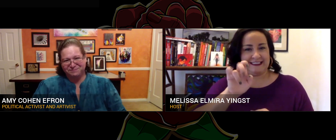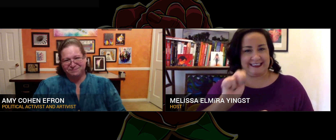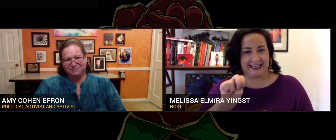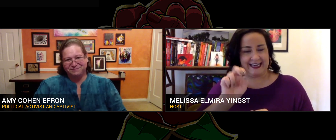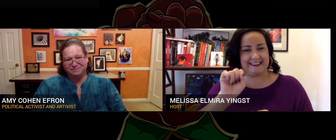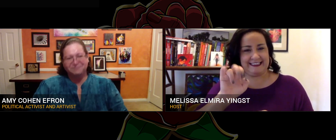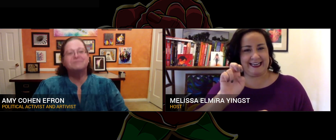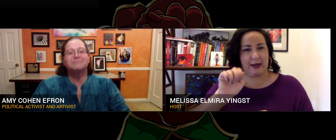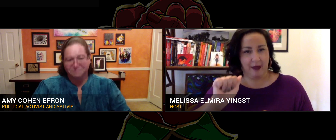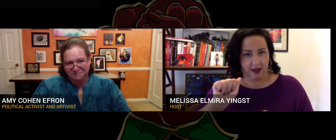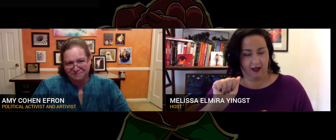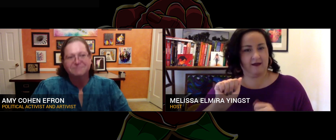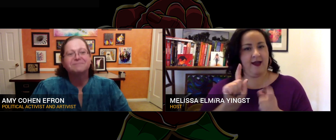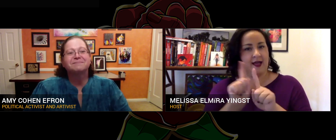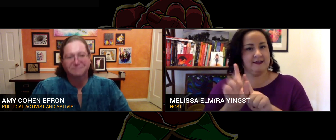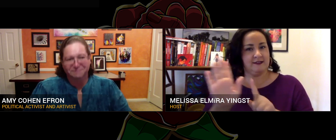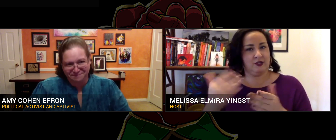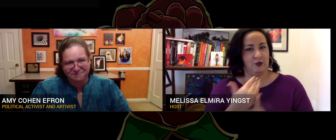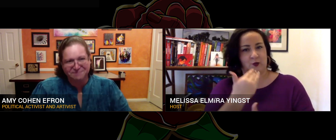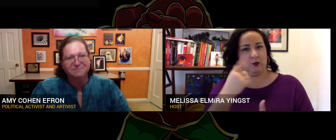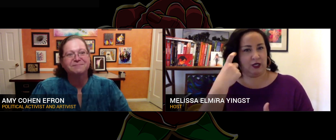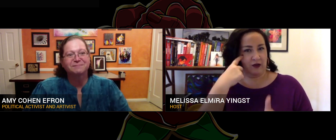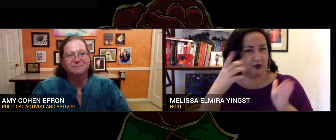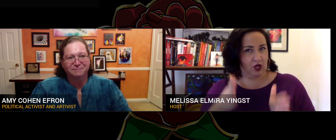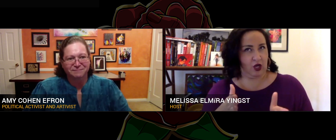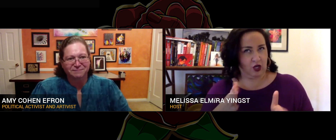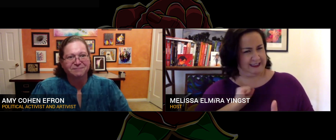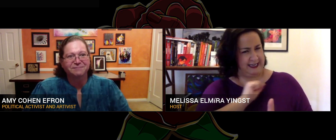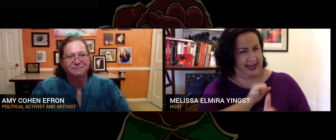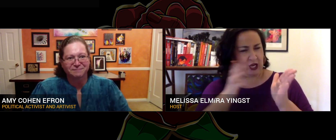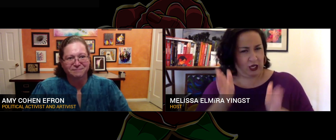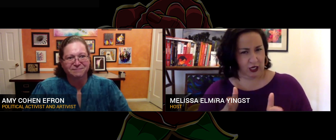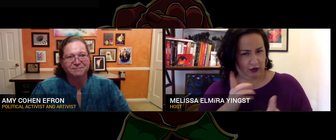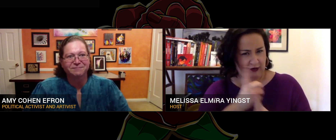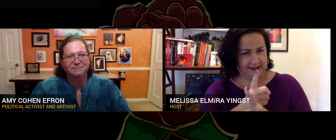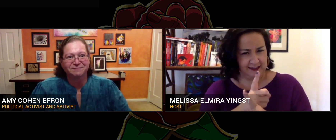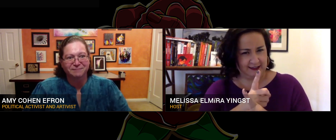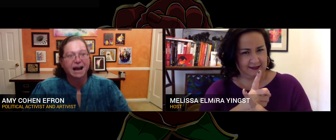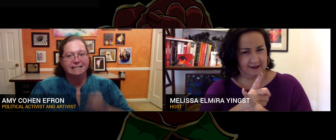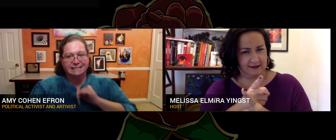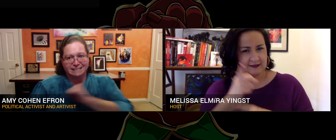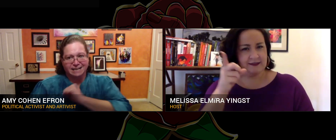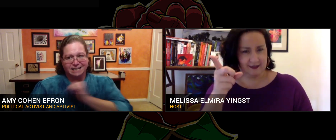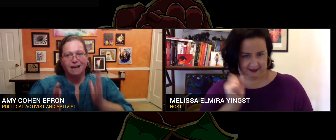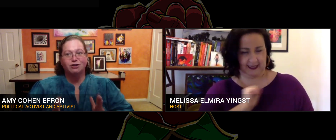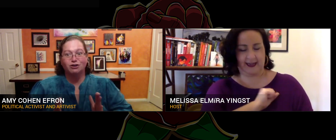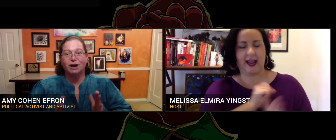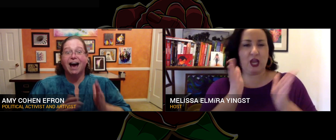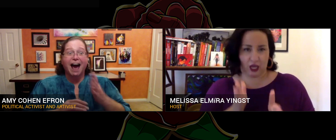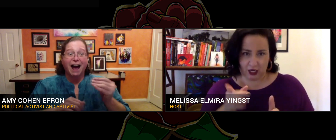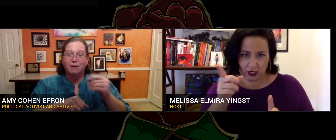that Kyrsten Sinema as their new governor, wait, Senator, right? Yes. Senator.